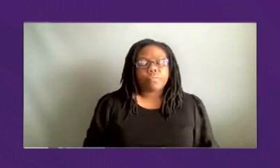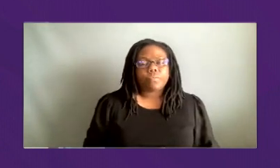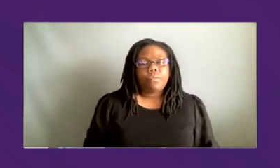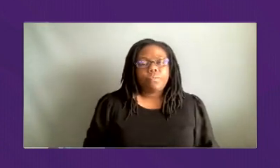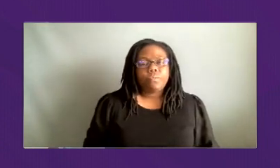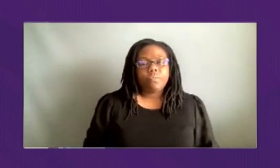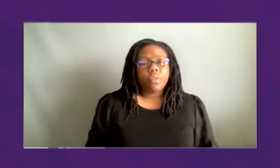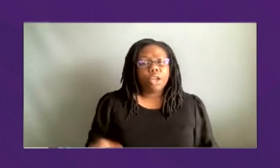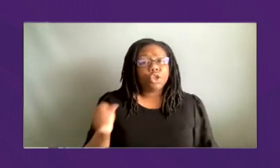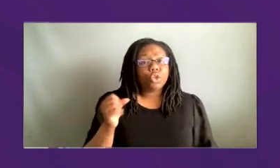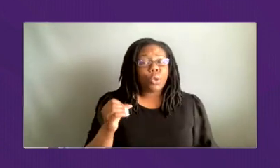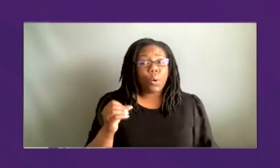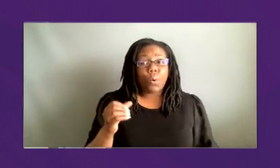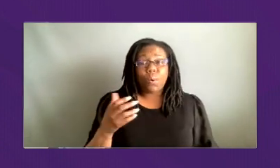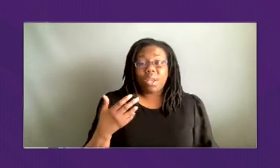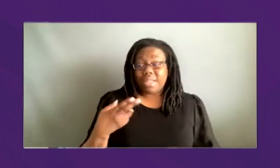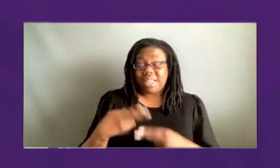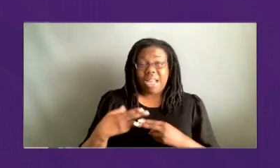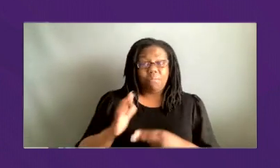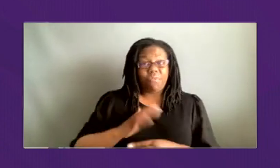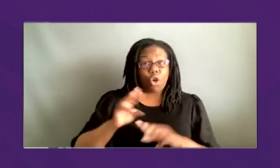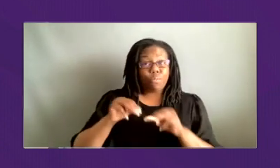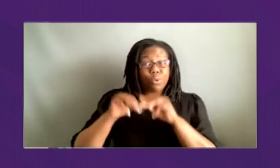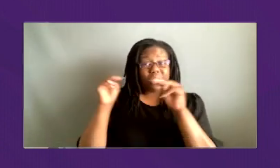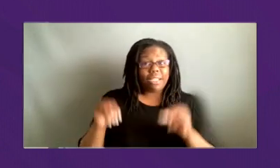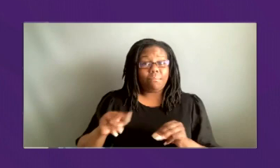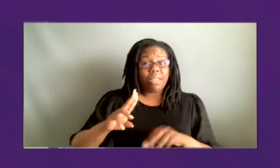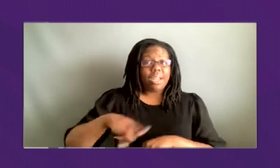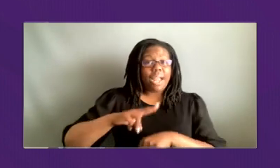the National Museum of the American Indian. That comes from a historical reason